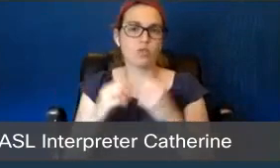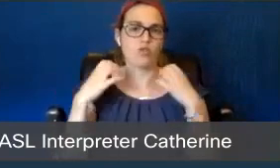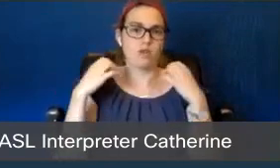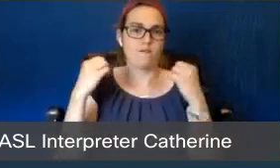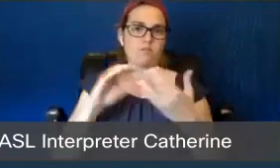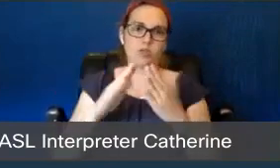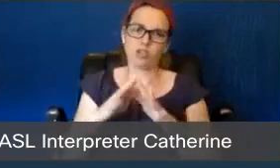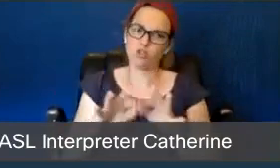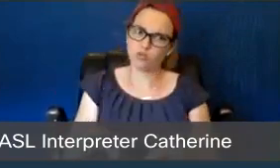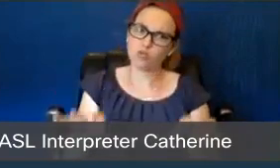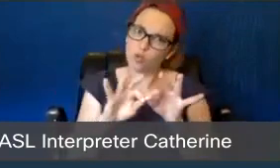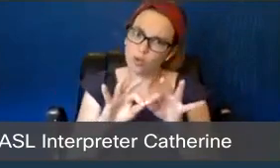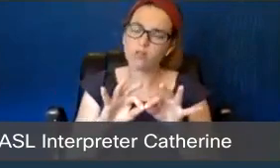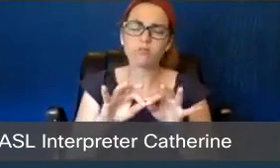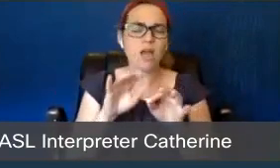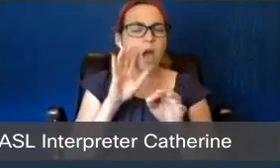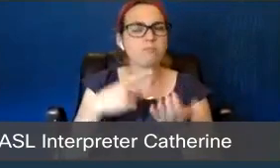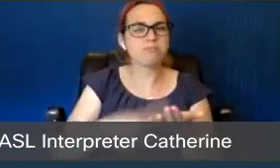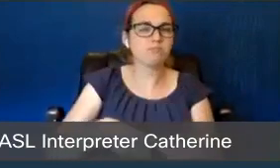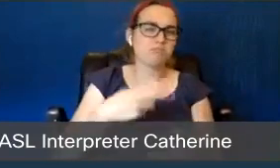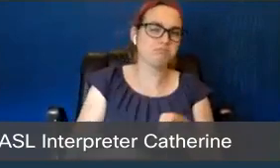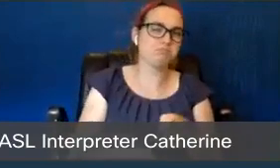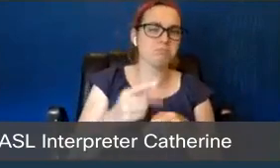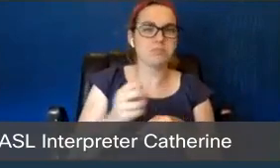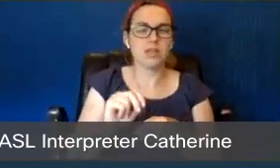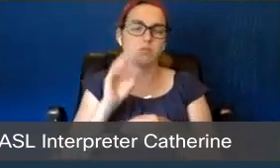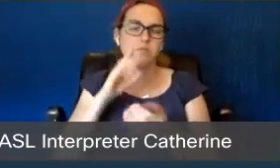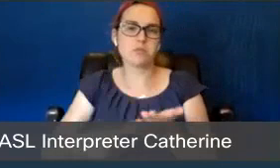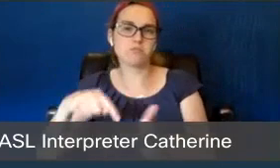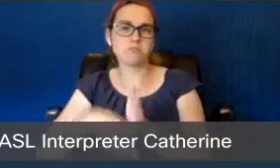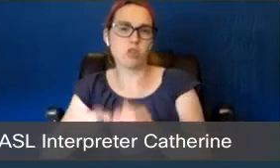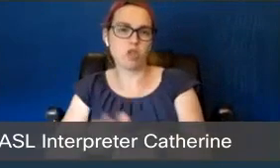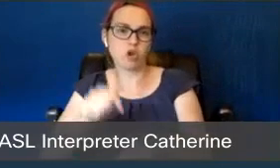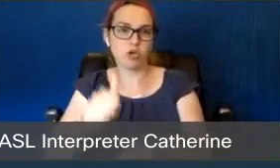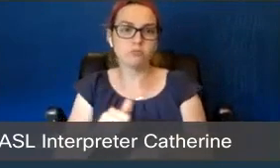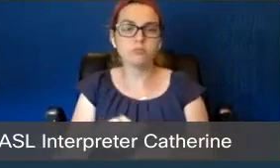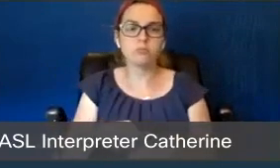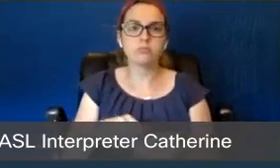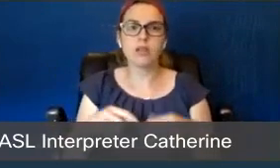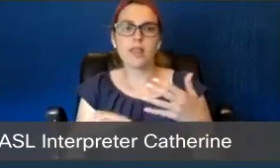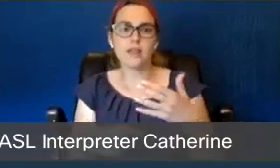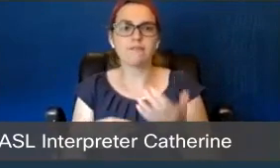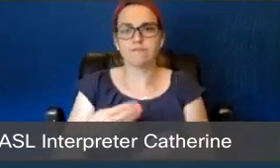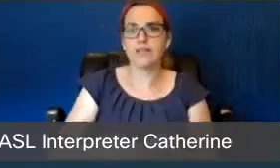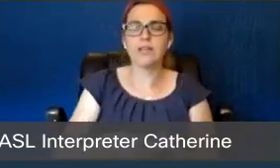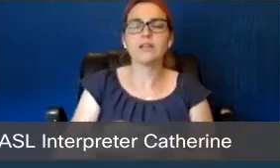and then we'll get into it at length. Sometimes you need people to actually take your message and break it down in a format where our users